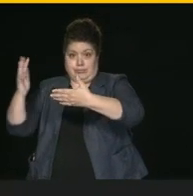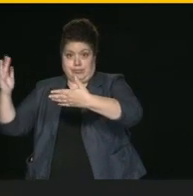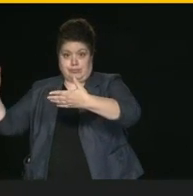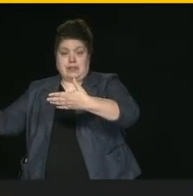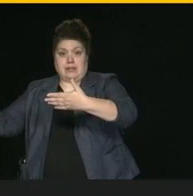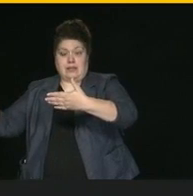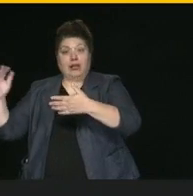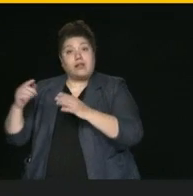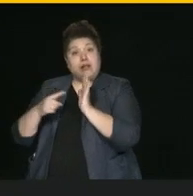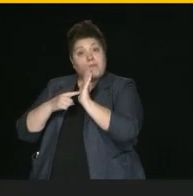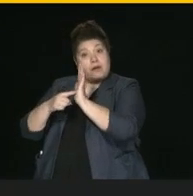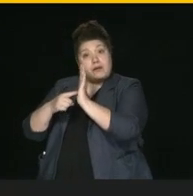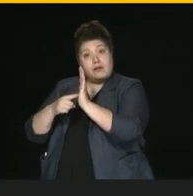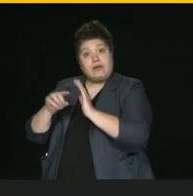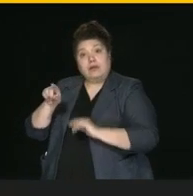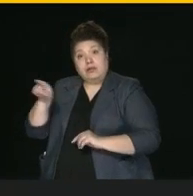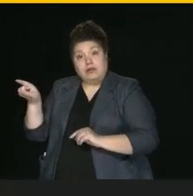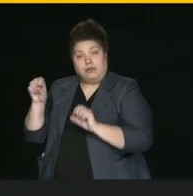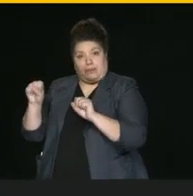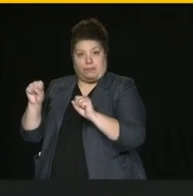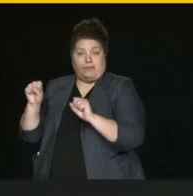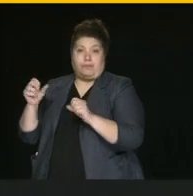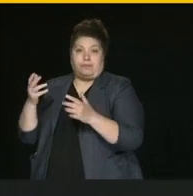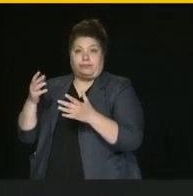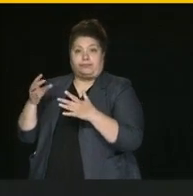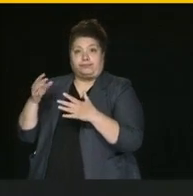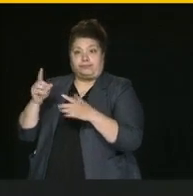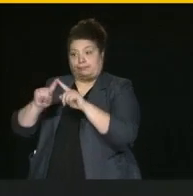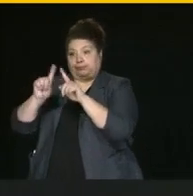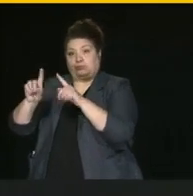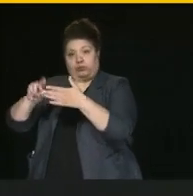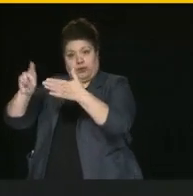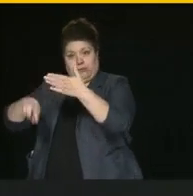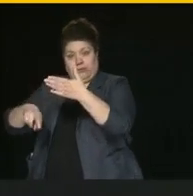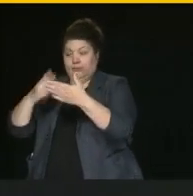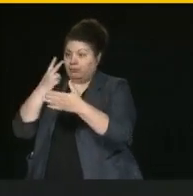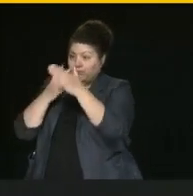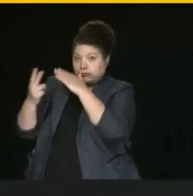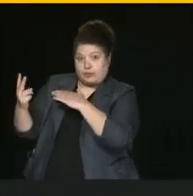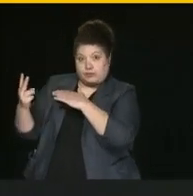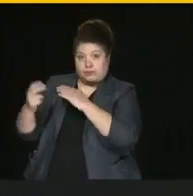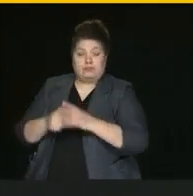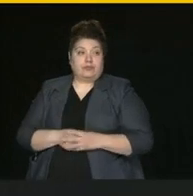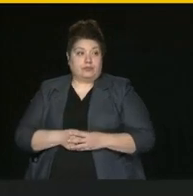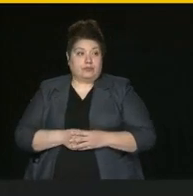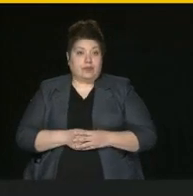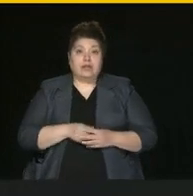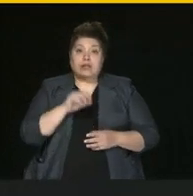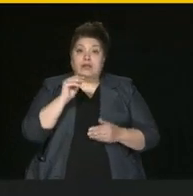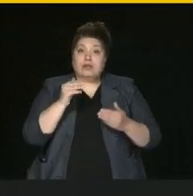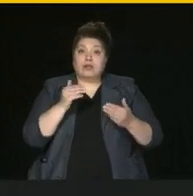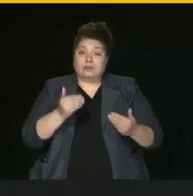SCENARIOS. DIFFERENT MODELLING SCENARIOS